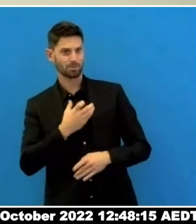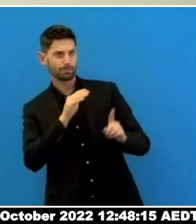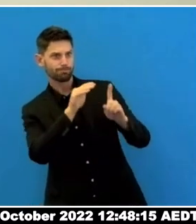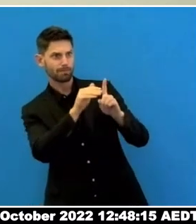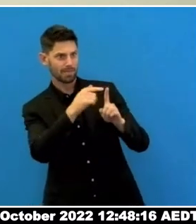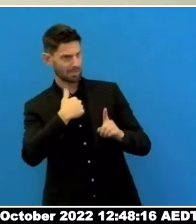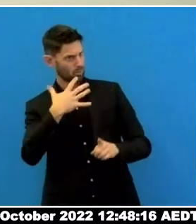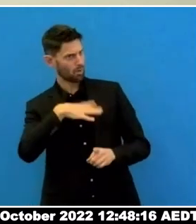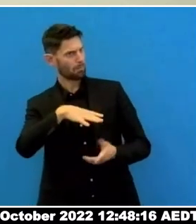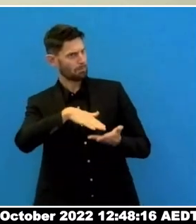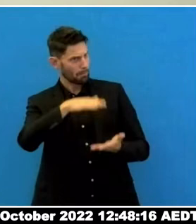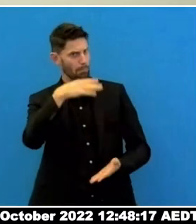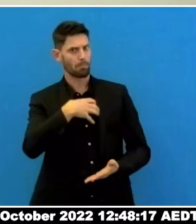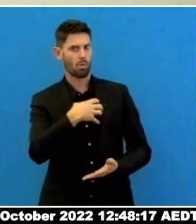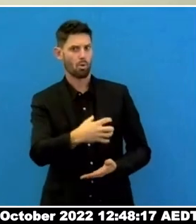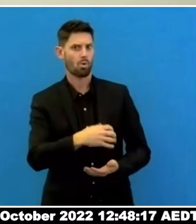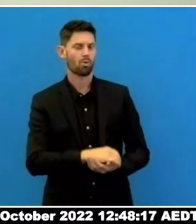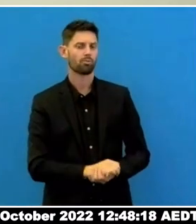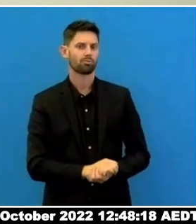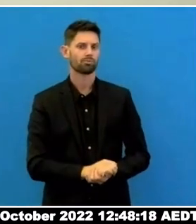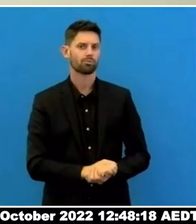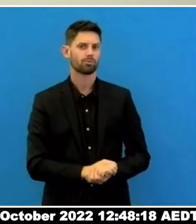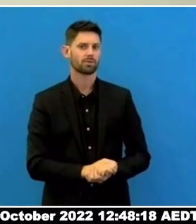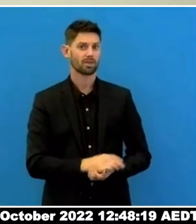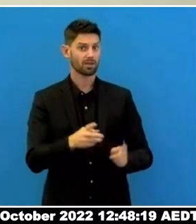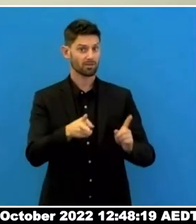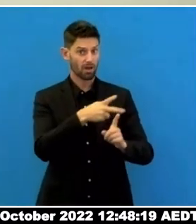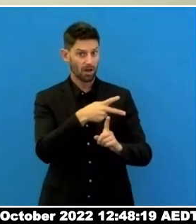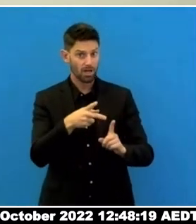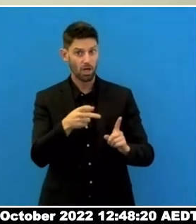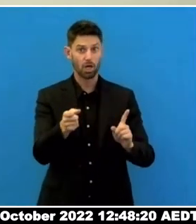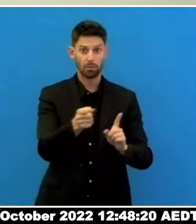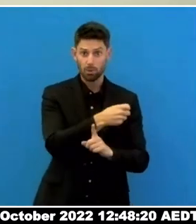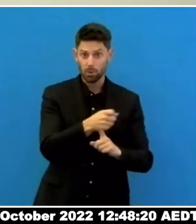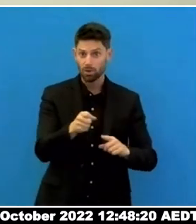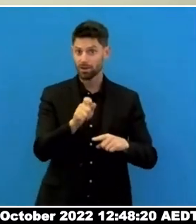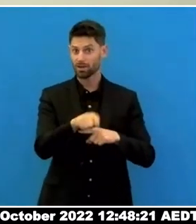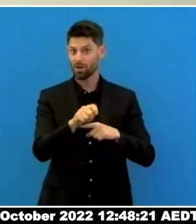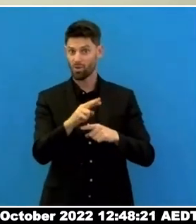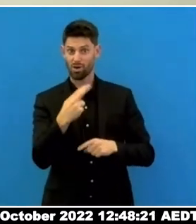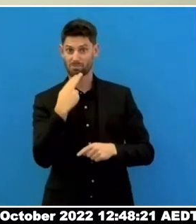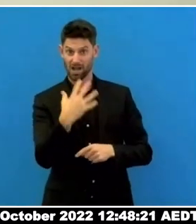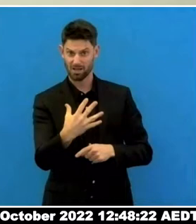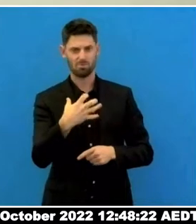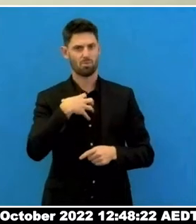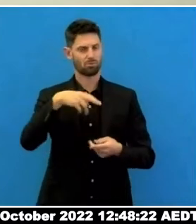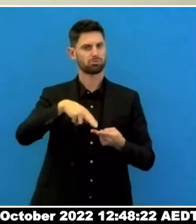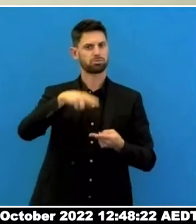The risks of violence, abuse, neglect and exploitation may be increased because people from refugee backgrounds are less likely to be aware